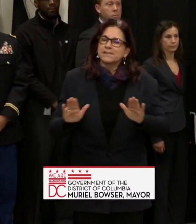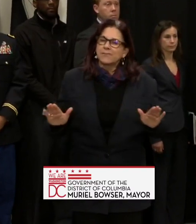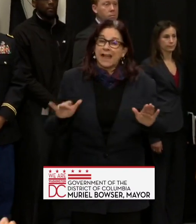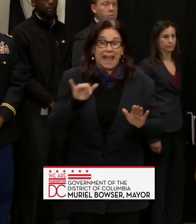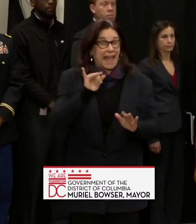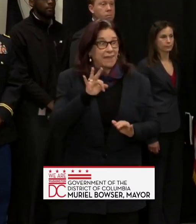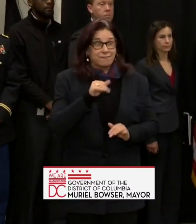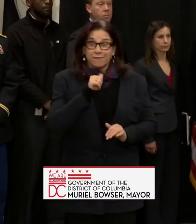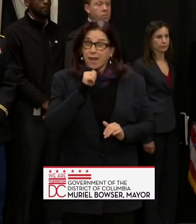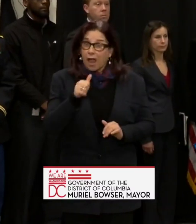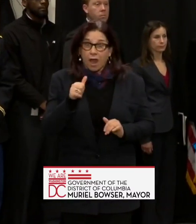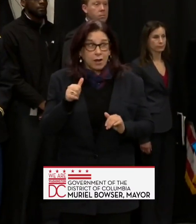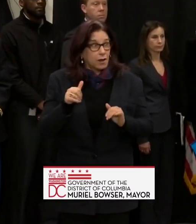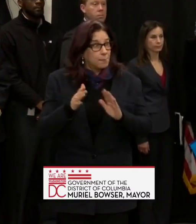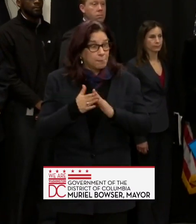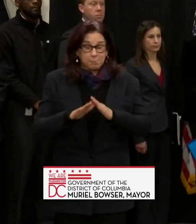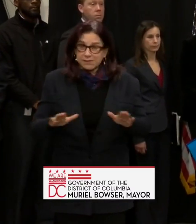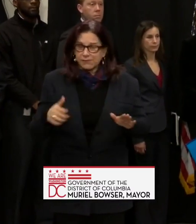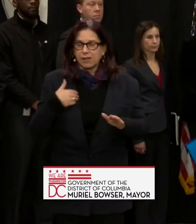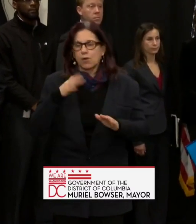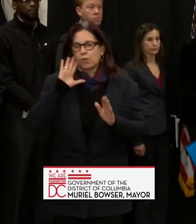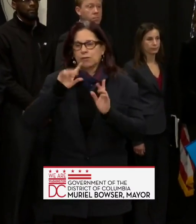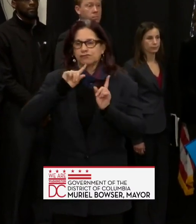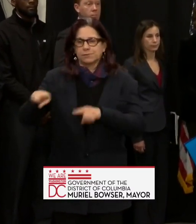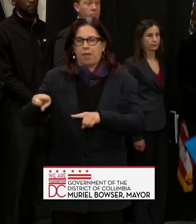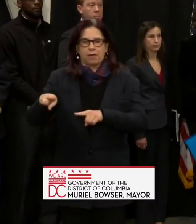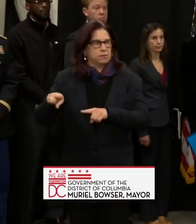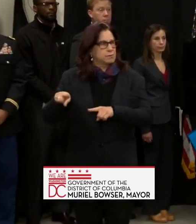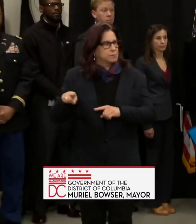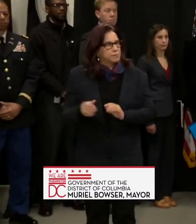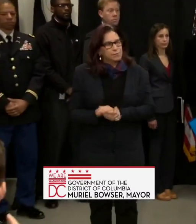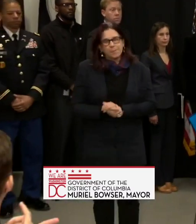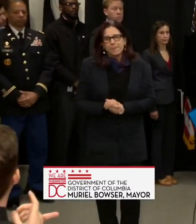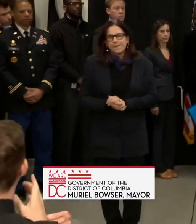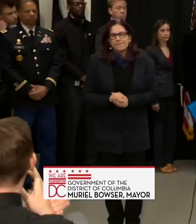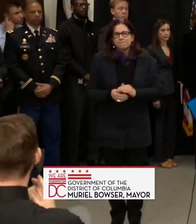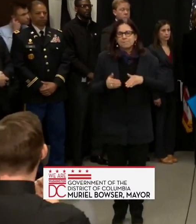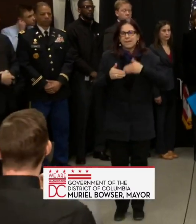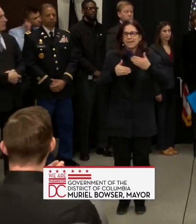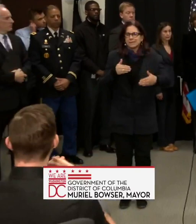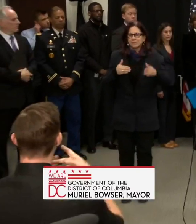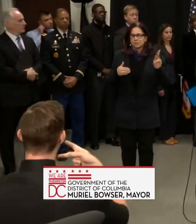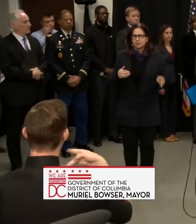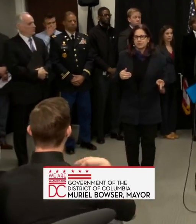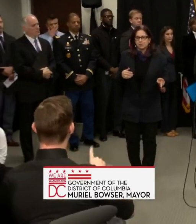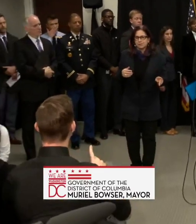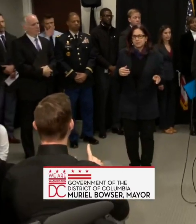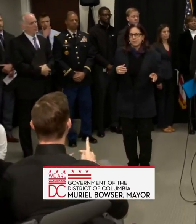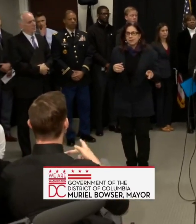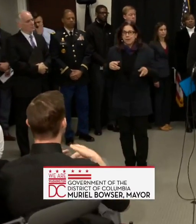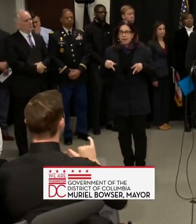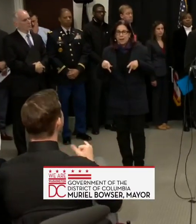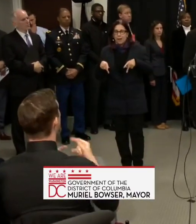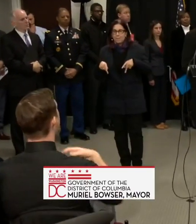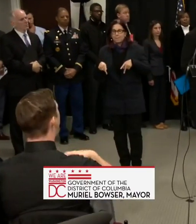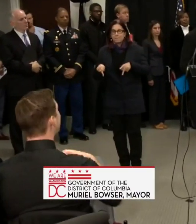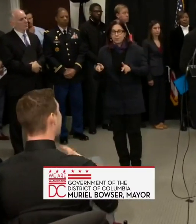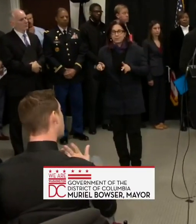ARE YOU DONE WITH THE -- PROCESS OR ARE SOME STILL UP IN THE AIR? I UNDERSTAND THERE WERE CHANGES LAST NIGHT. >> MAYOR: LET ME ASK THE